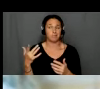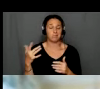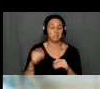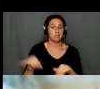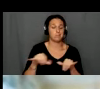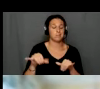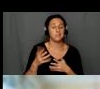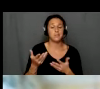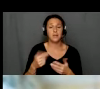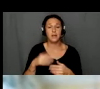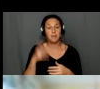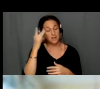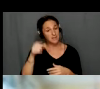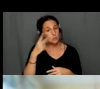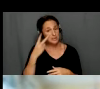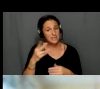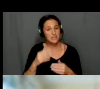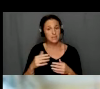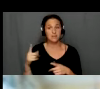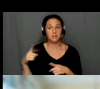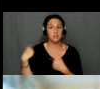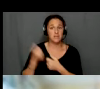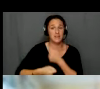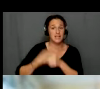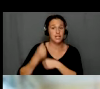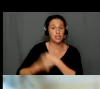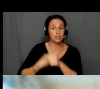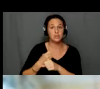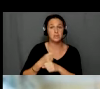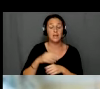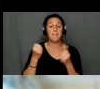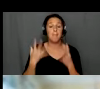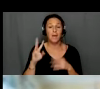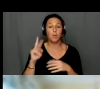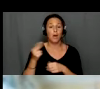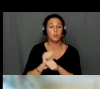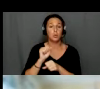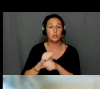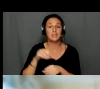many warehouse workers in the summers are getting sick, passing out on the